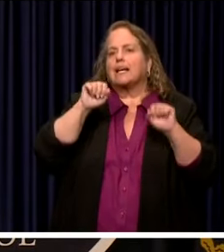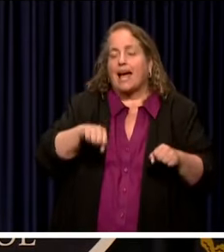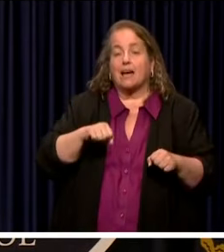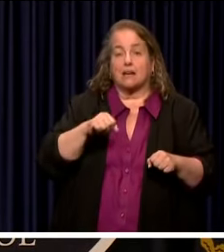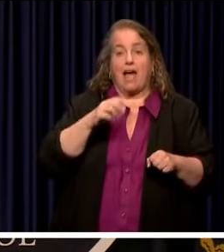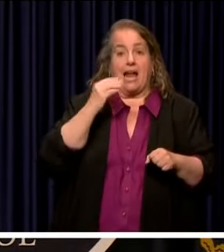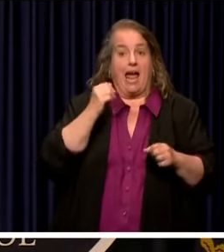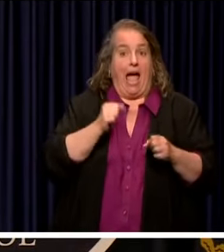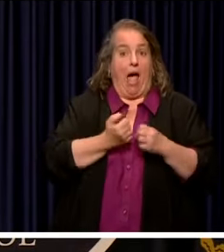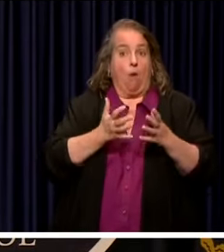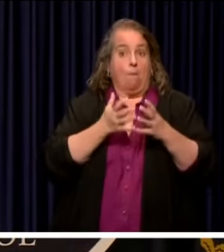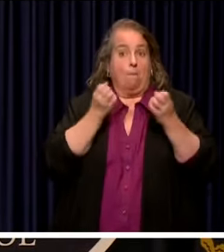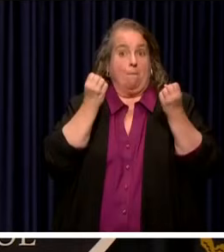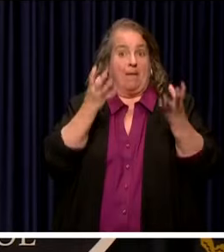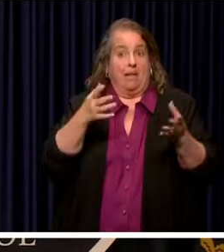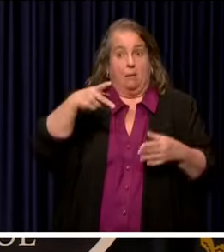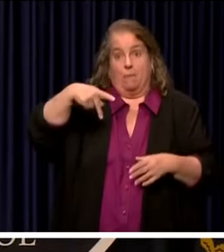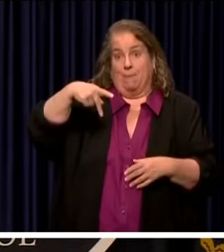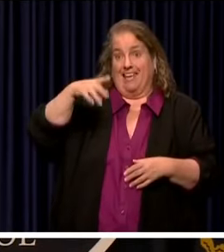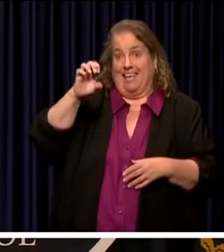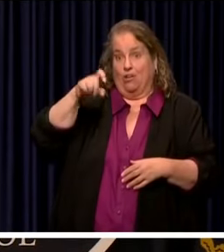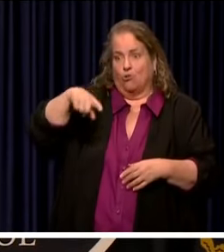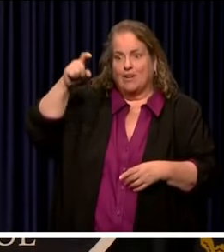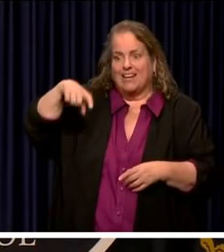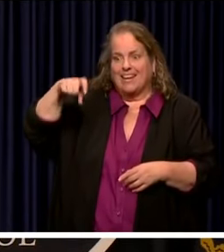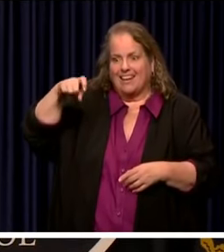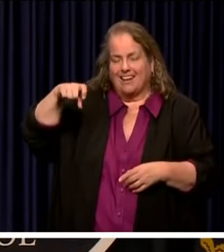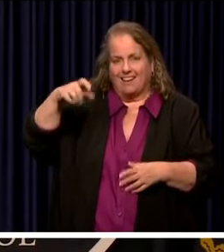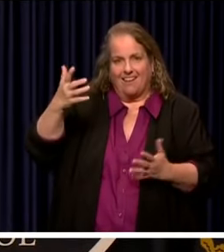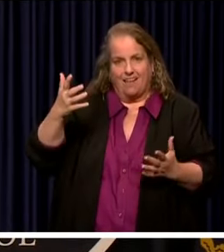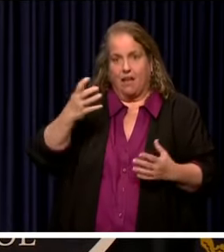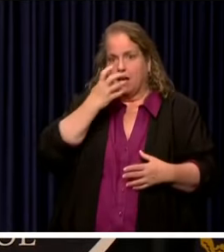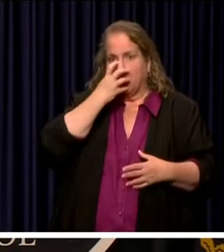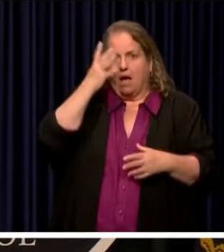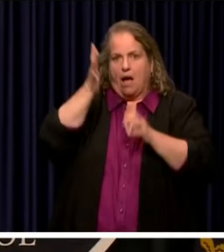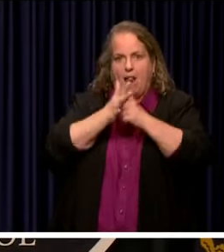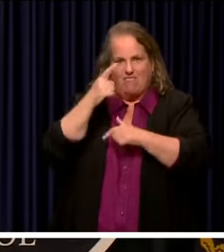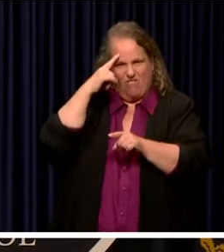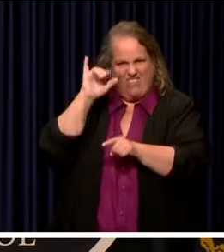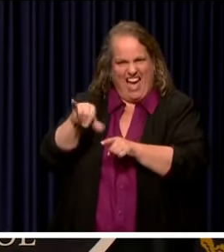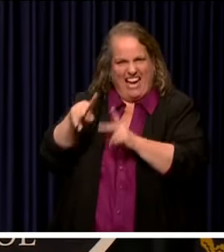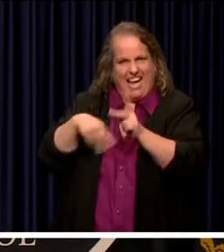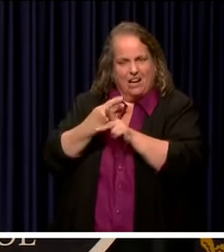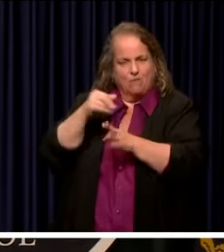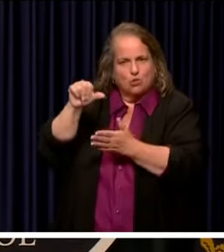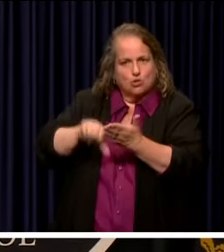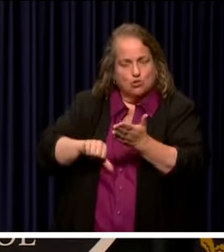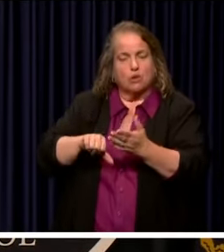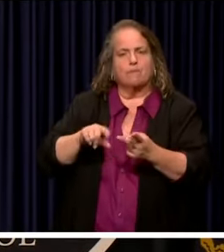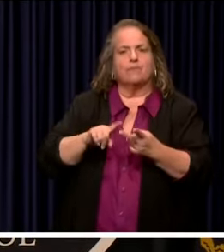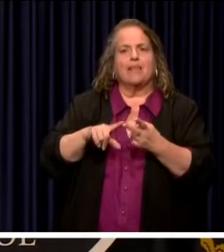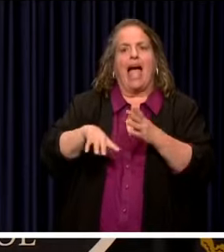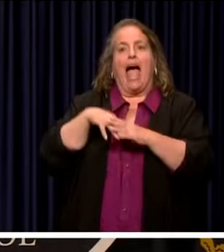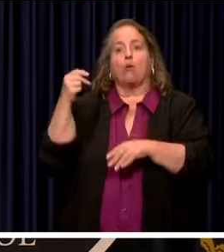CONTACTS, THIS COIN DOESN'T CARE ABOUT A UKRAINE LINE, DOESN'T CARE ABOUT STATE LINE, AND I'M